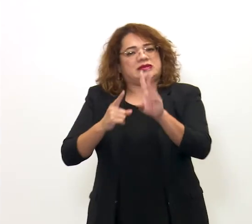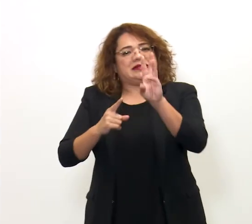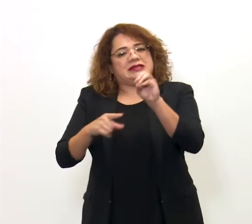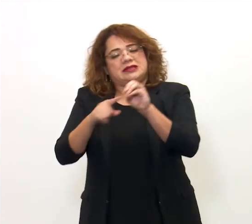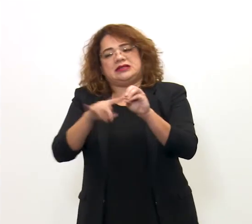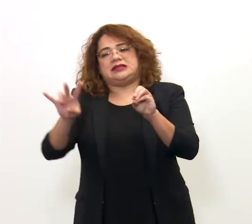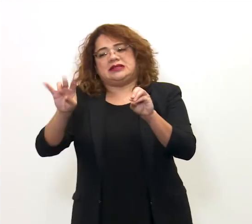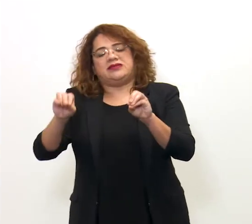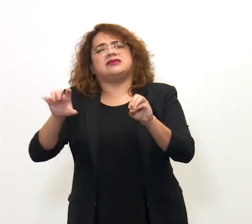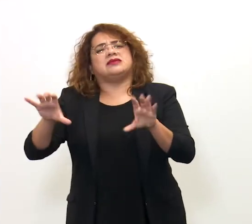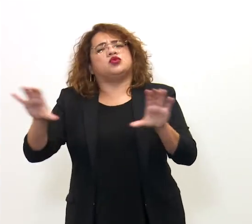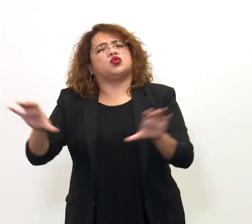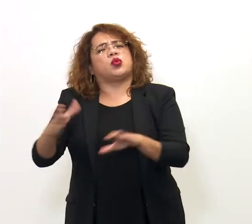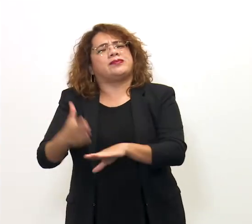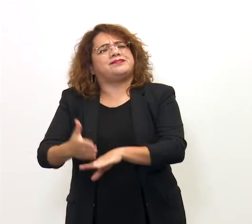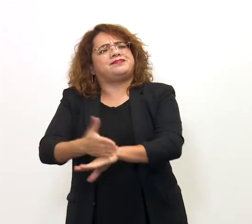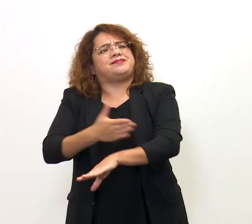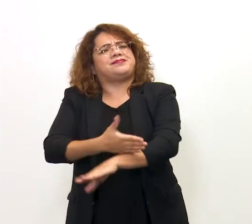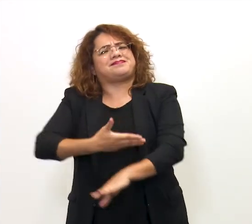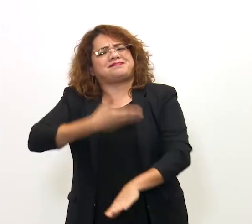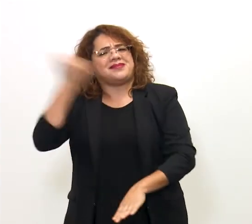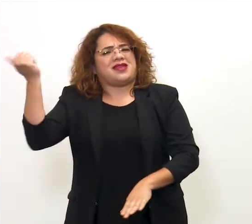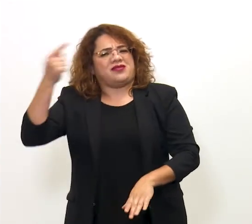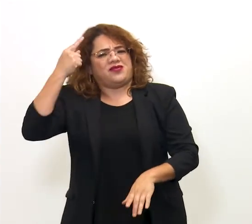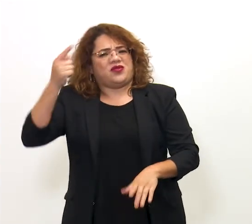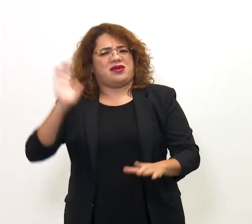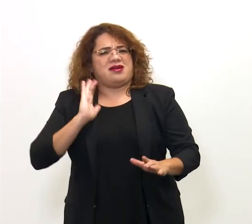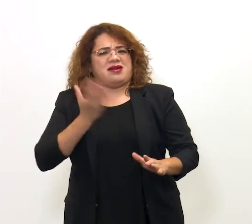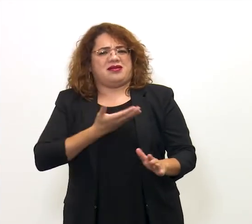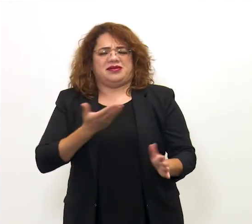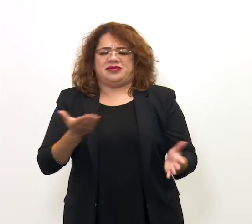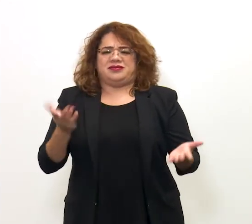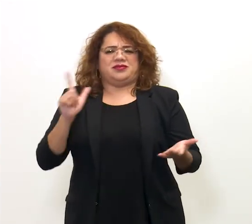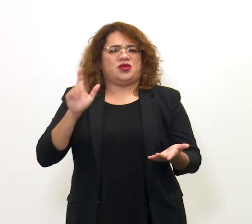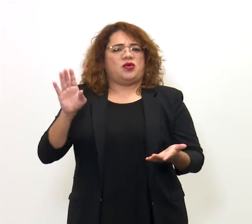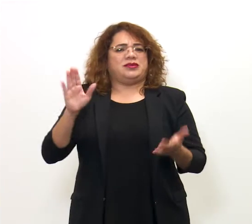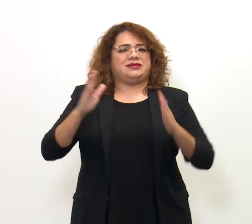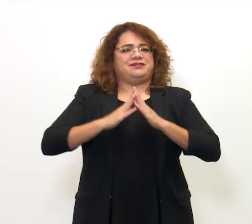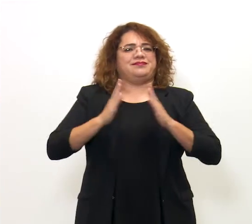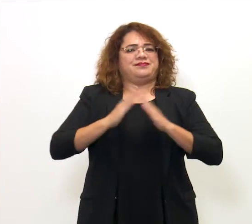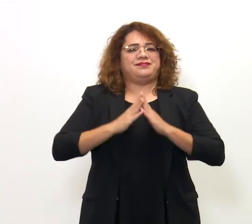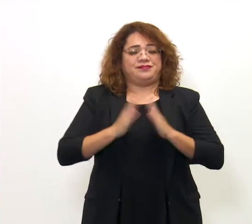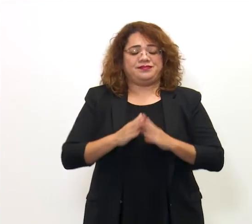Lastly I'll just add is we we are just completely overwhelmed and just wanna